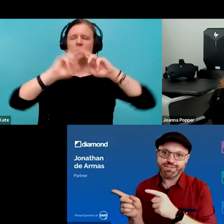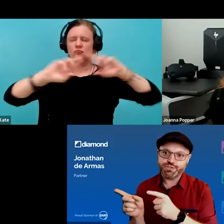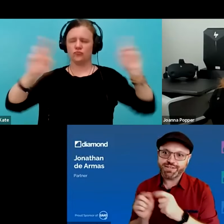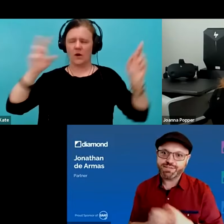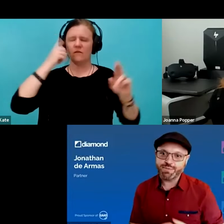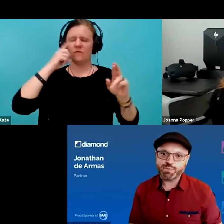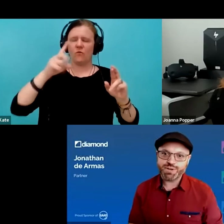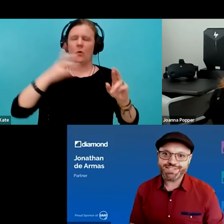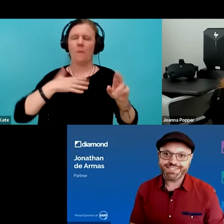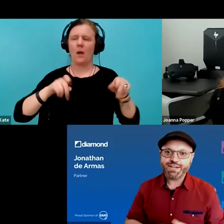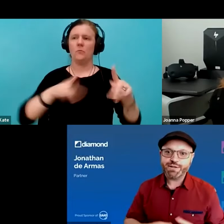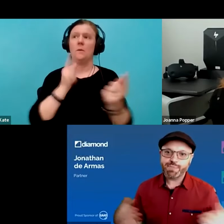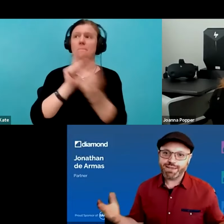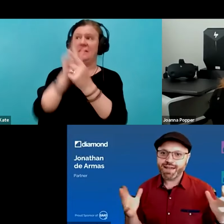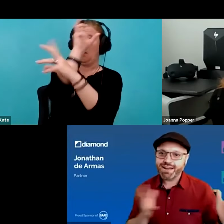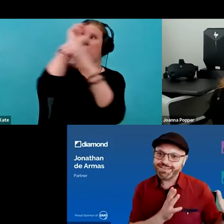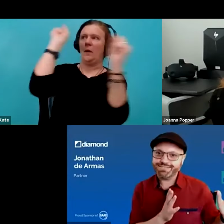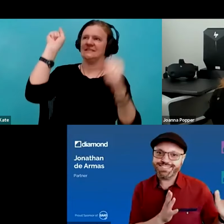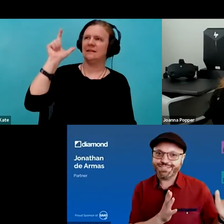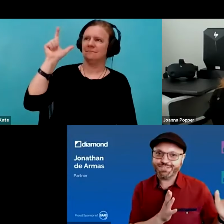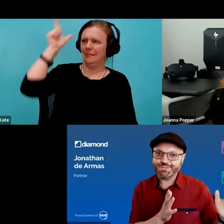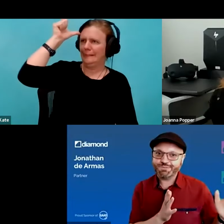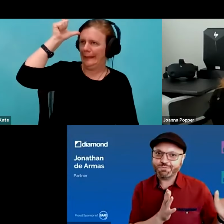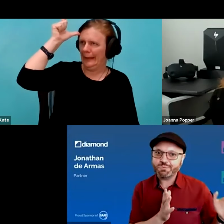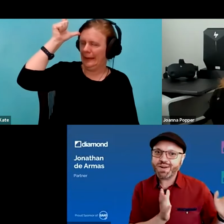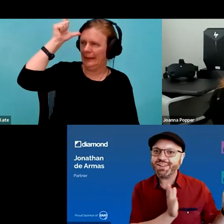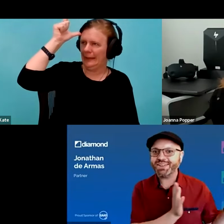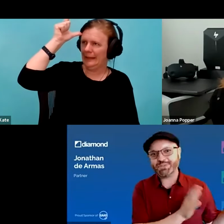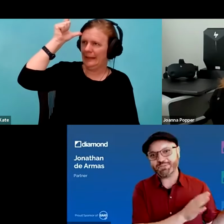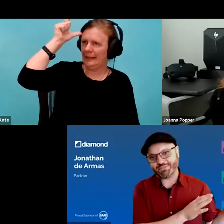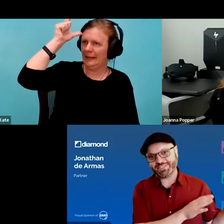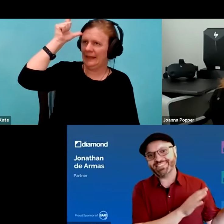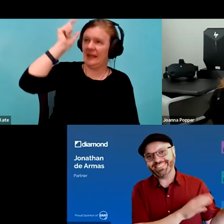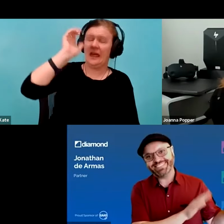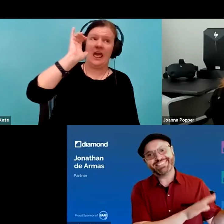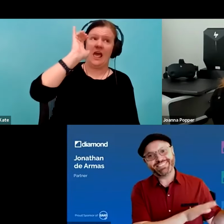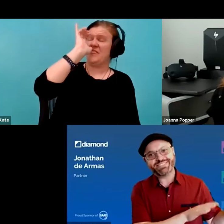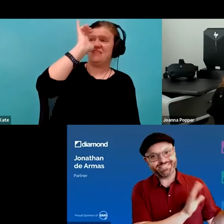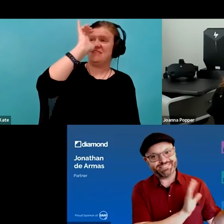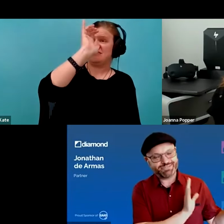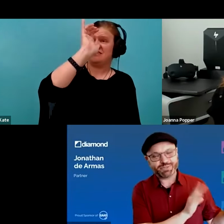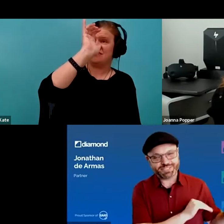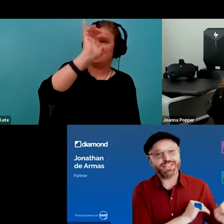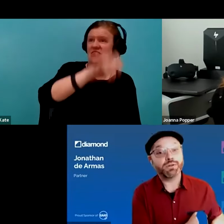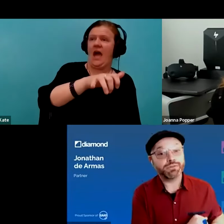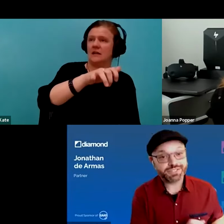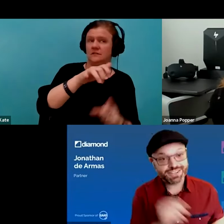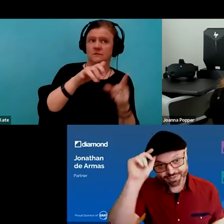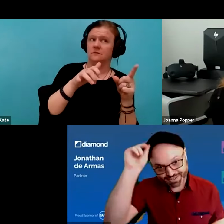chance to meet the President and that is well over Jonathan de Armas: We'll just say well over 10 years ago.